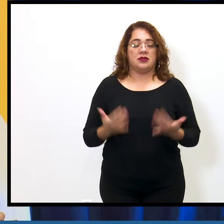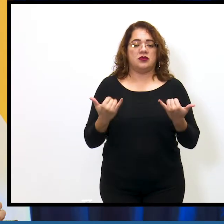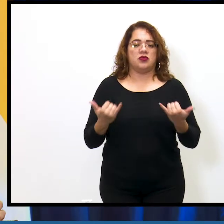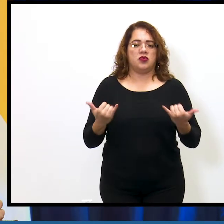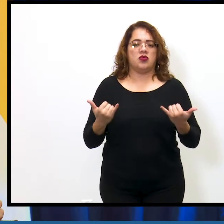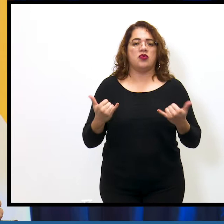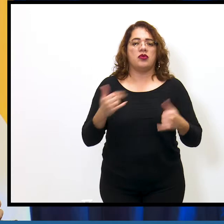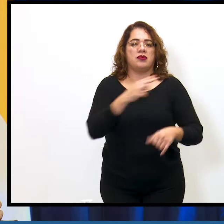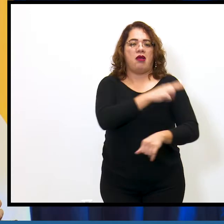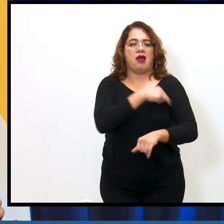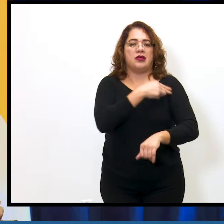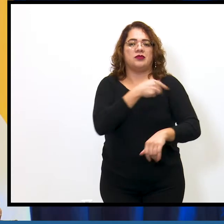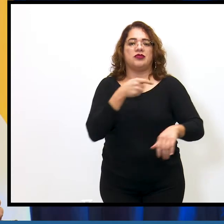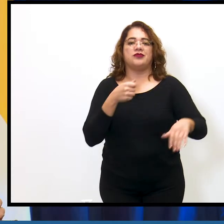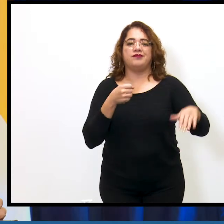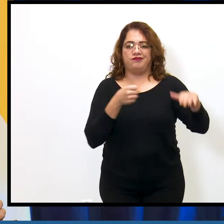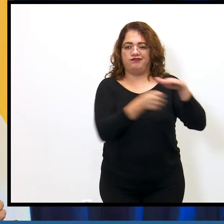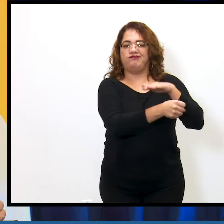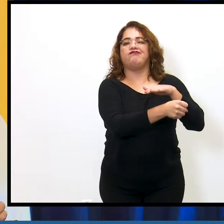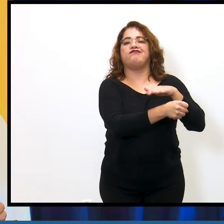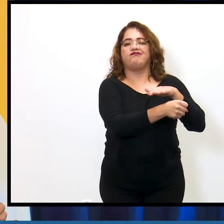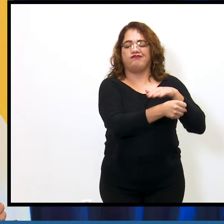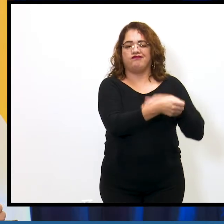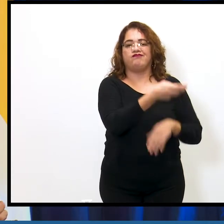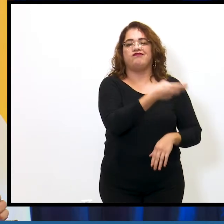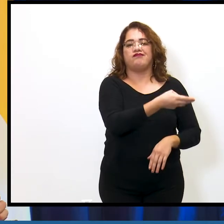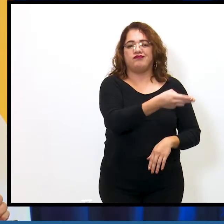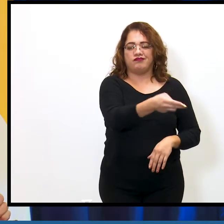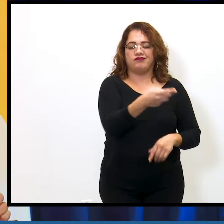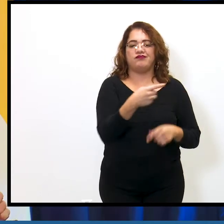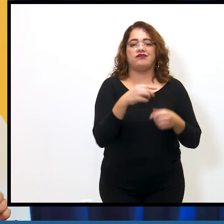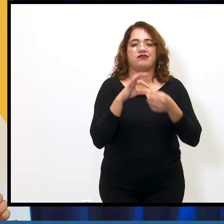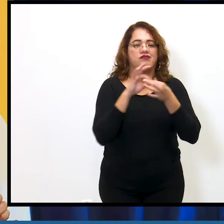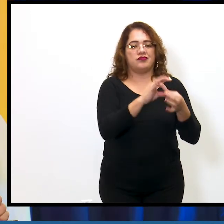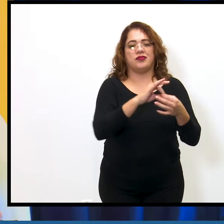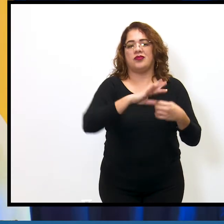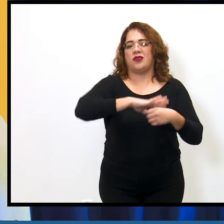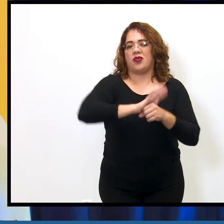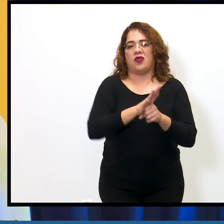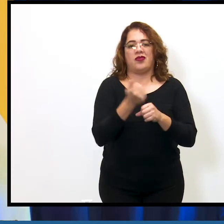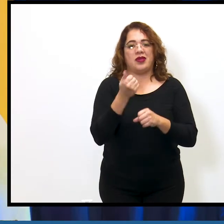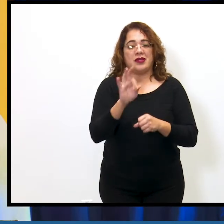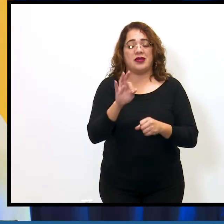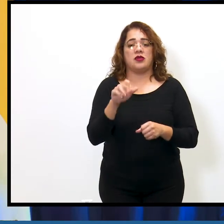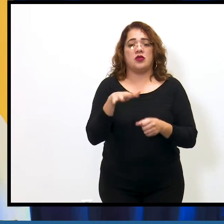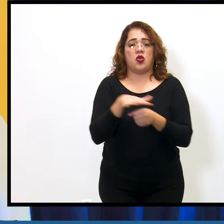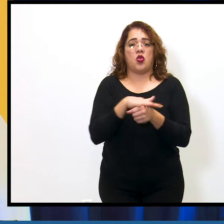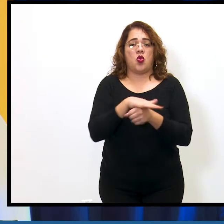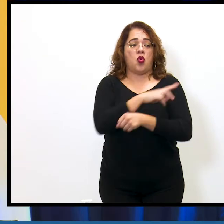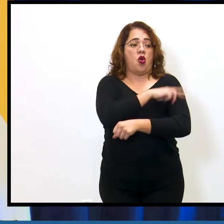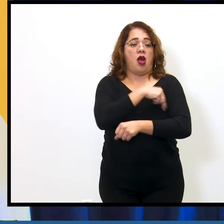due to COVID-19. They could be of course at our local hospitals. On occasion there are a few